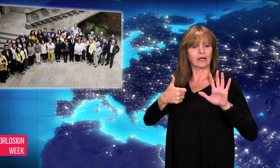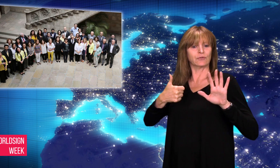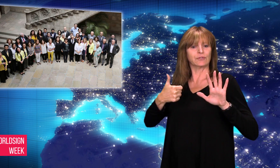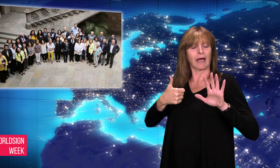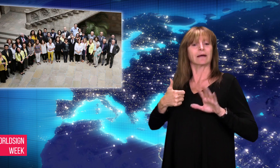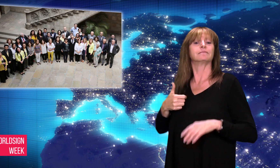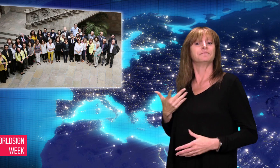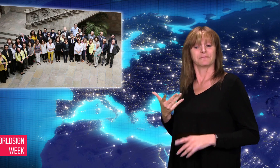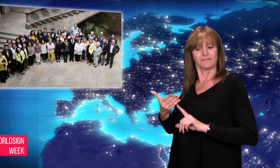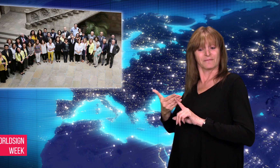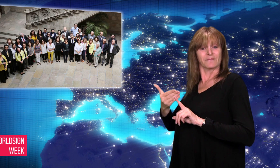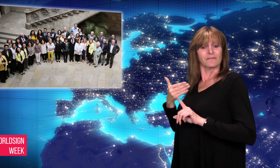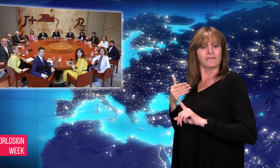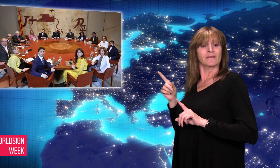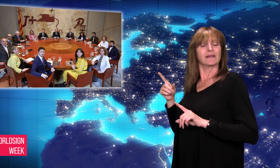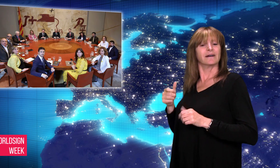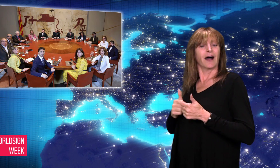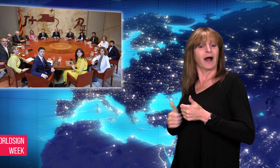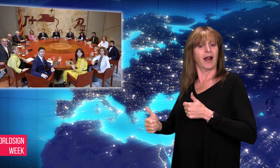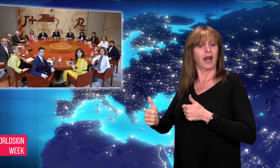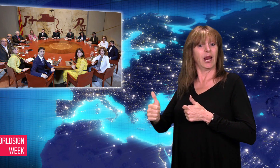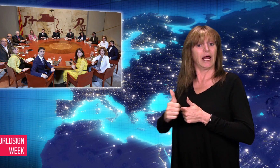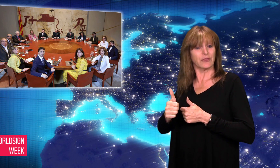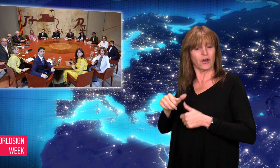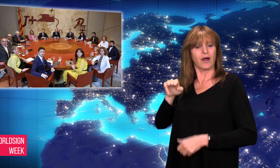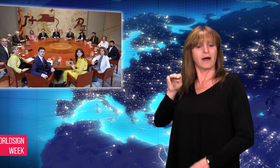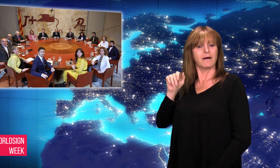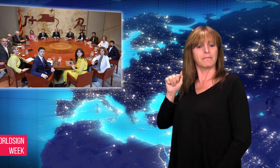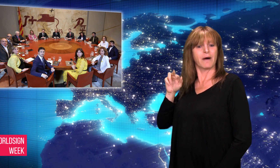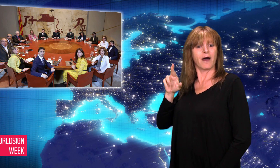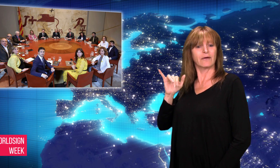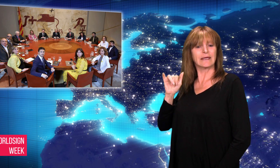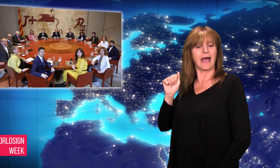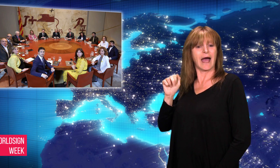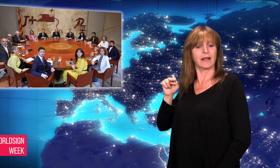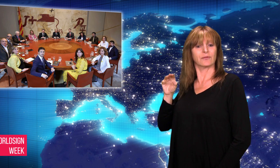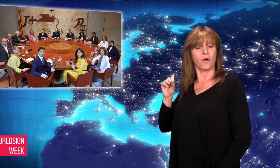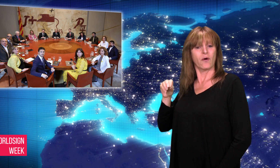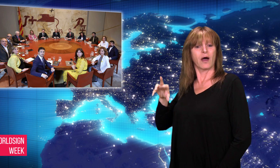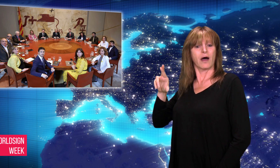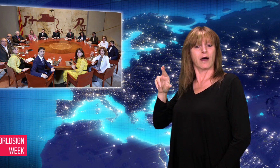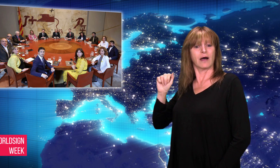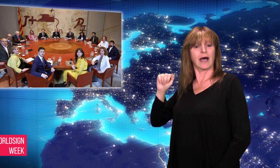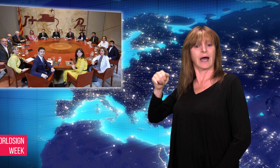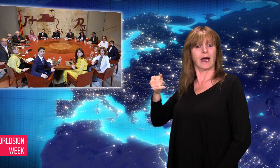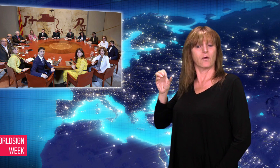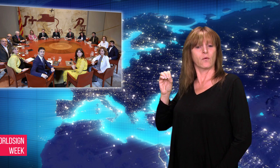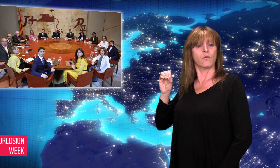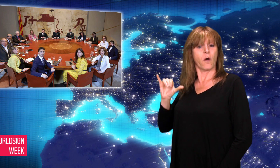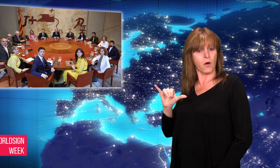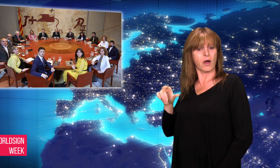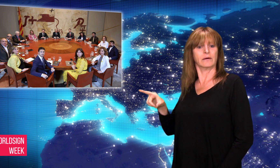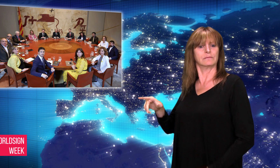from office when he lost a no- confidence vote in parliament.